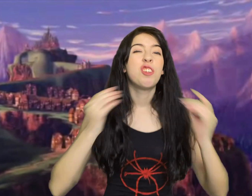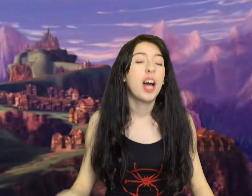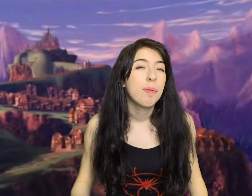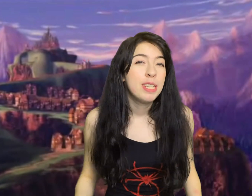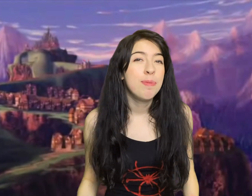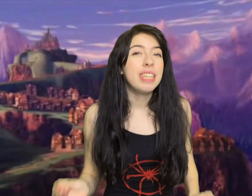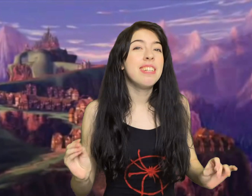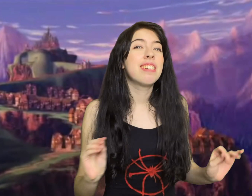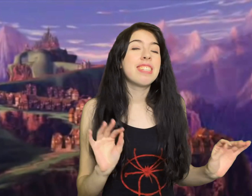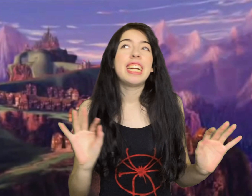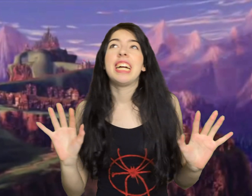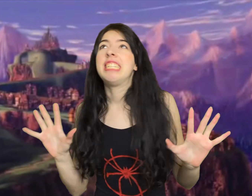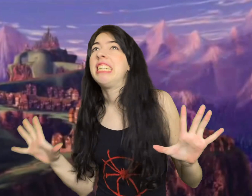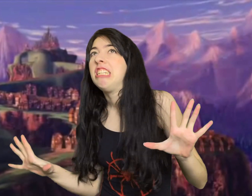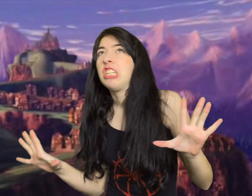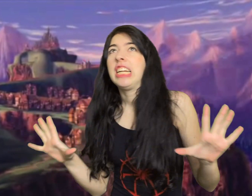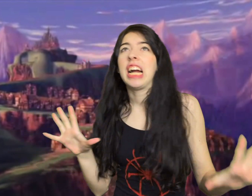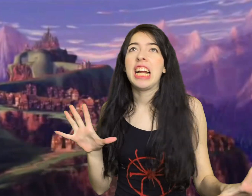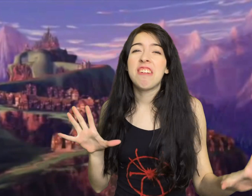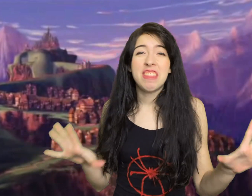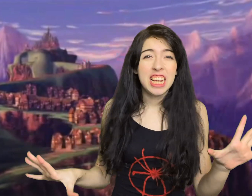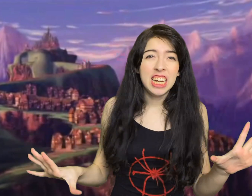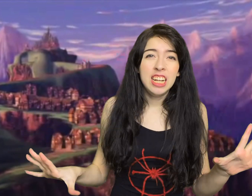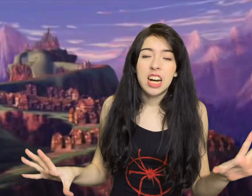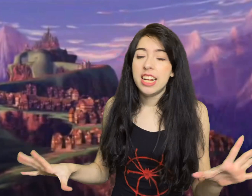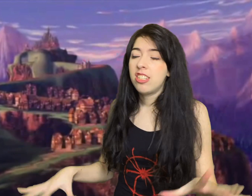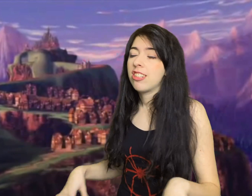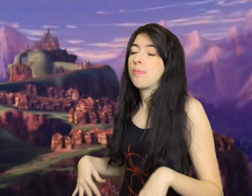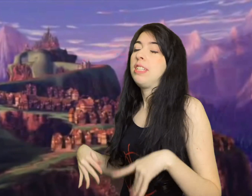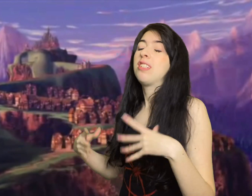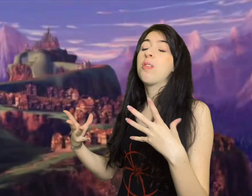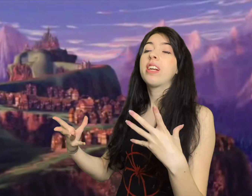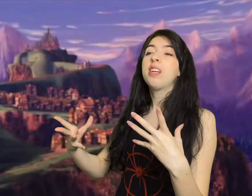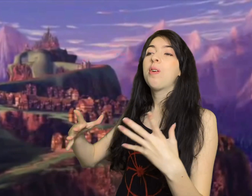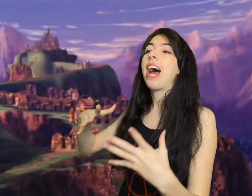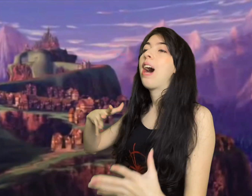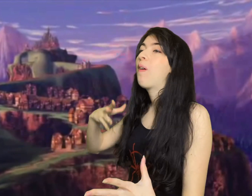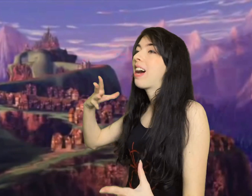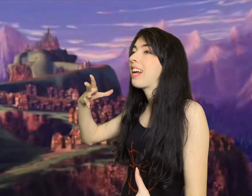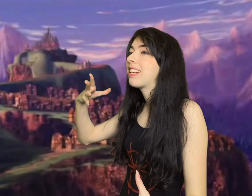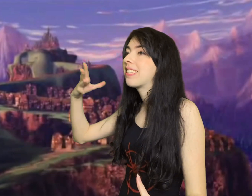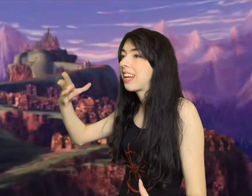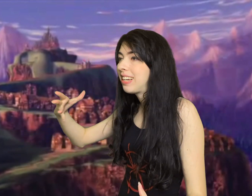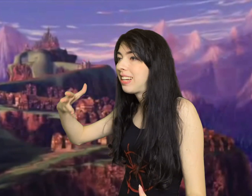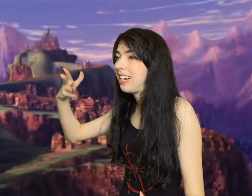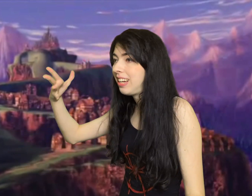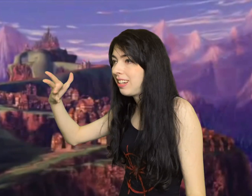not mean to make these as like a teaching kind of thing it's just me showing you how i signed it in